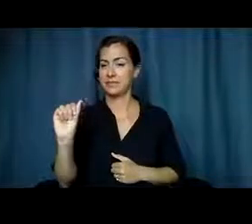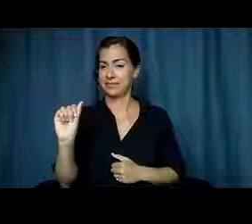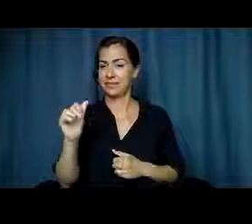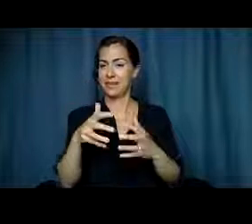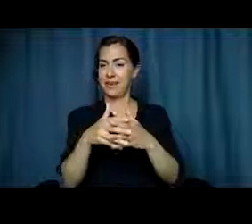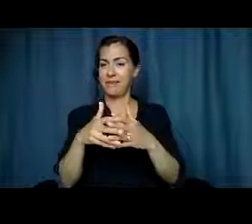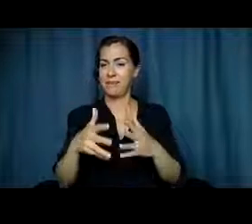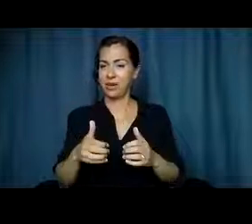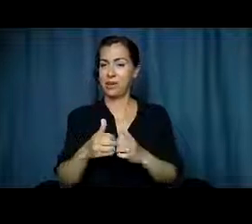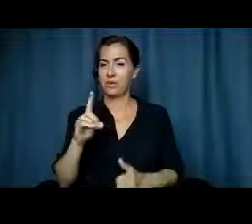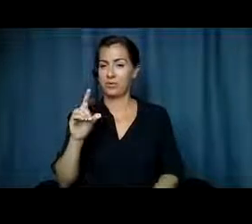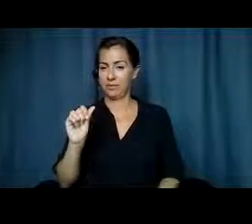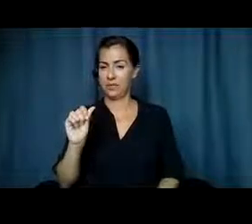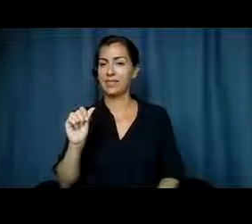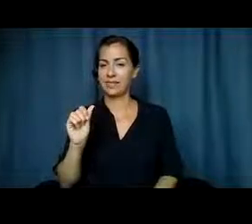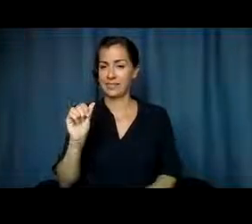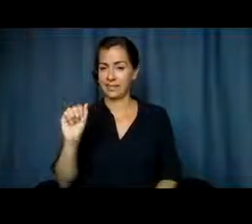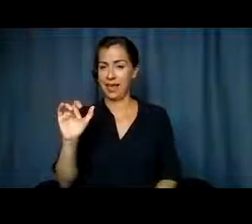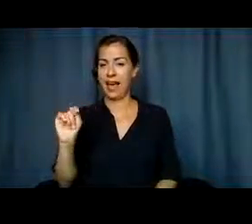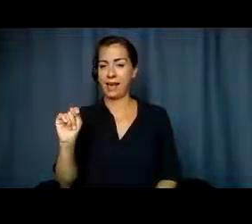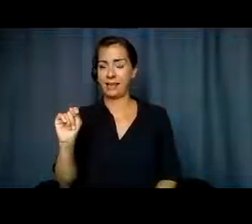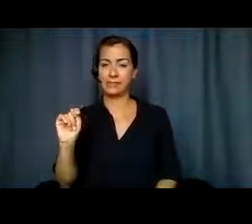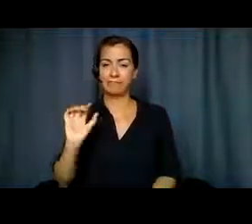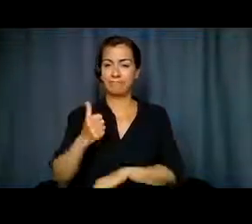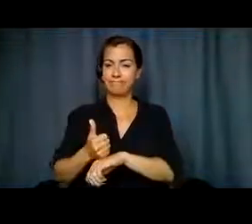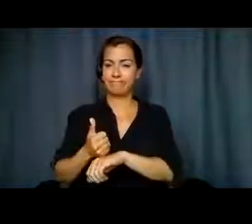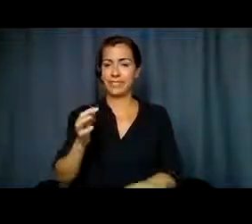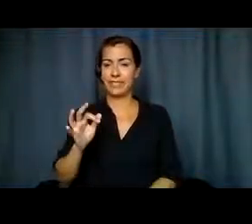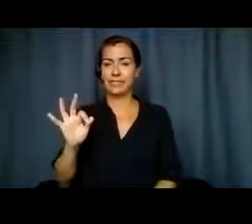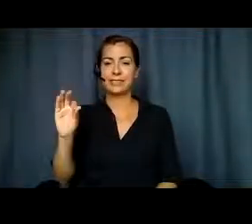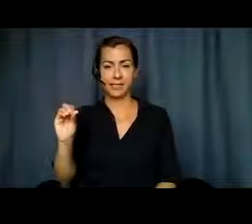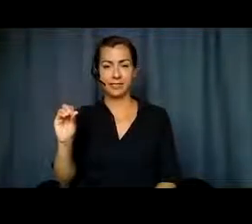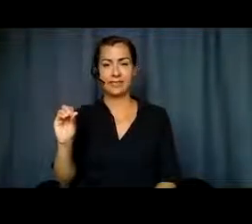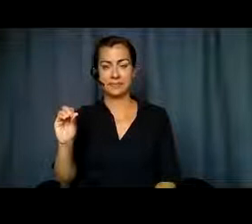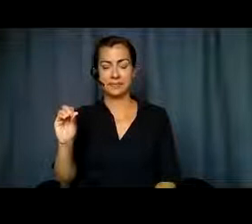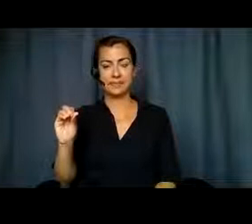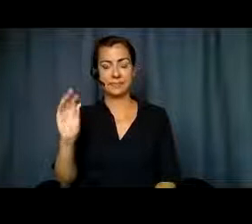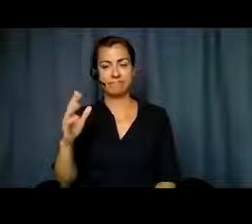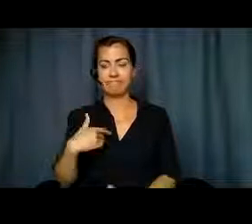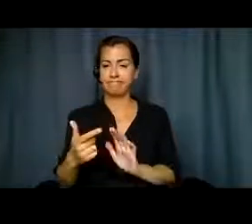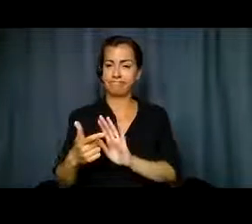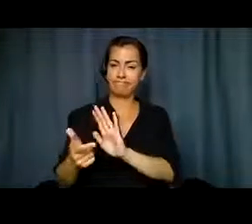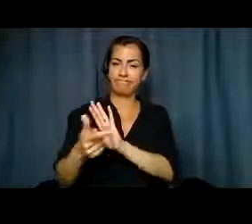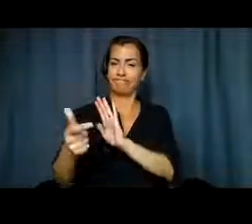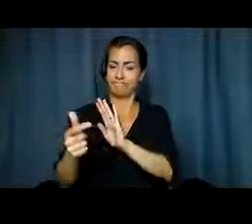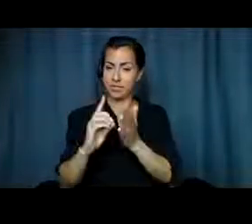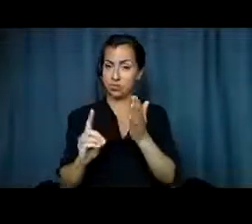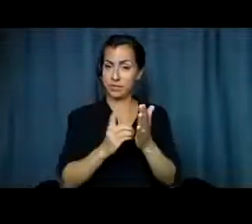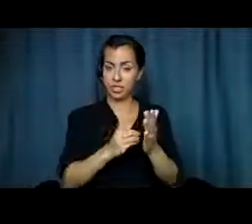other people in the nation. So you'll see U.S. Citizens, generally our voting numbers